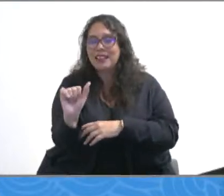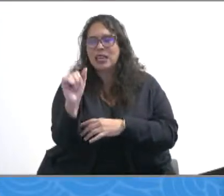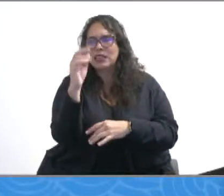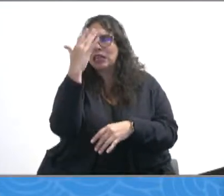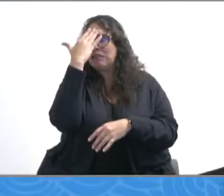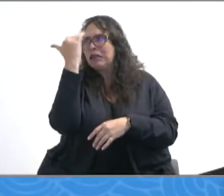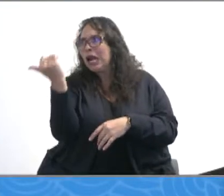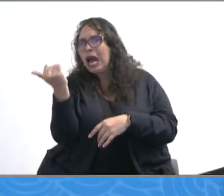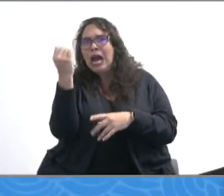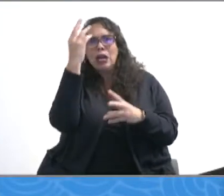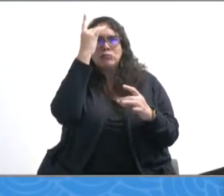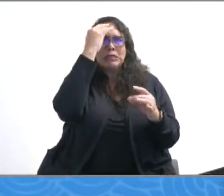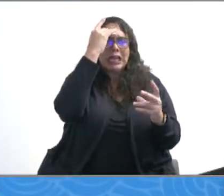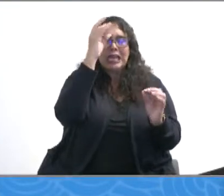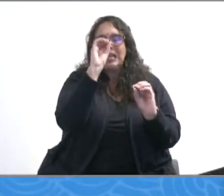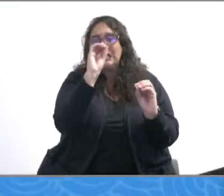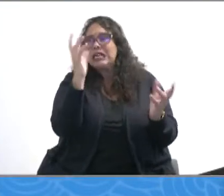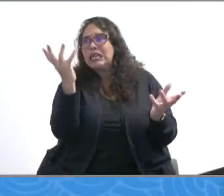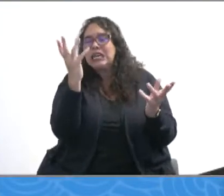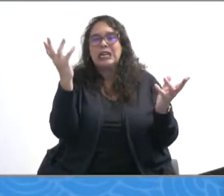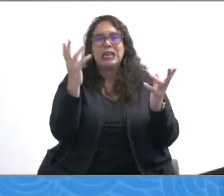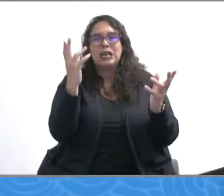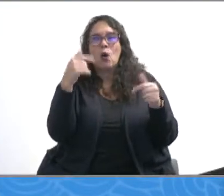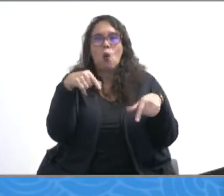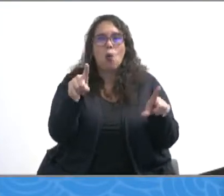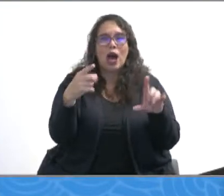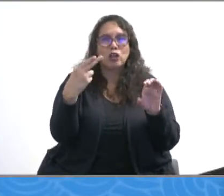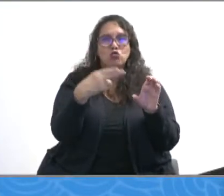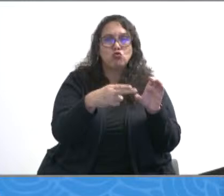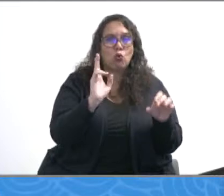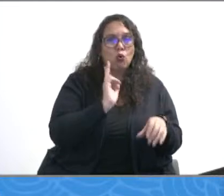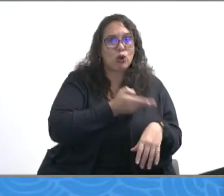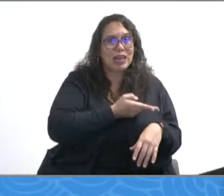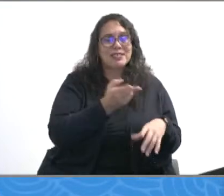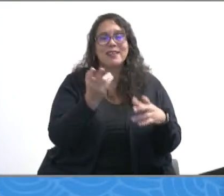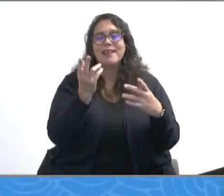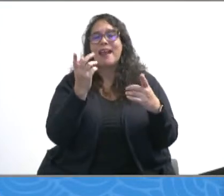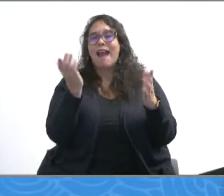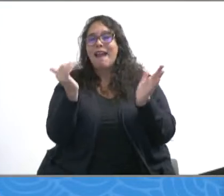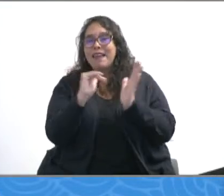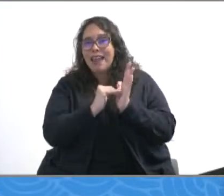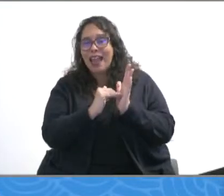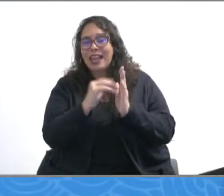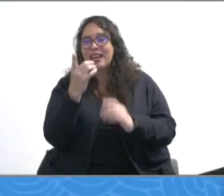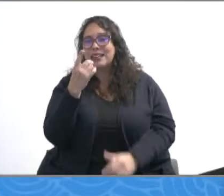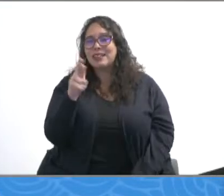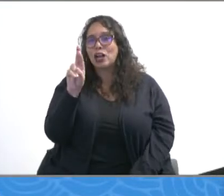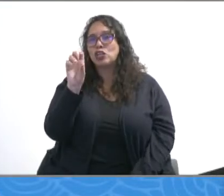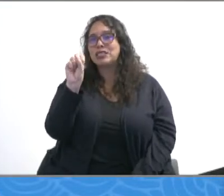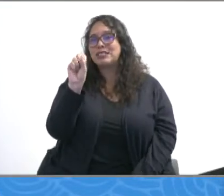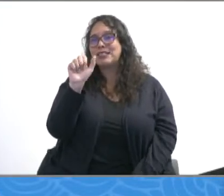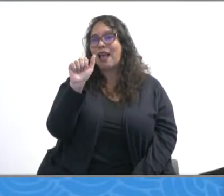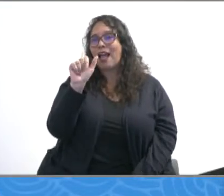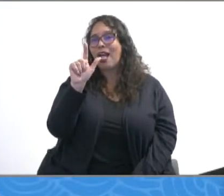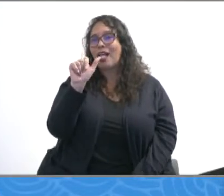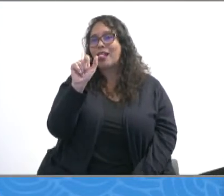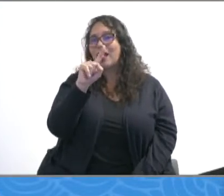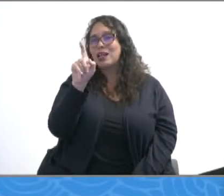while you were joining us here. And again, Dr. Salazar, thank you for being here.